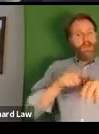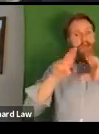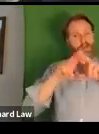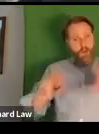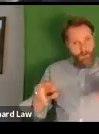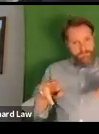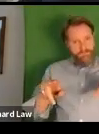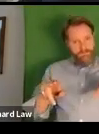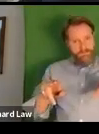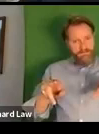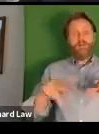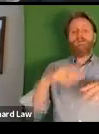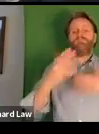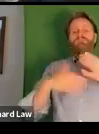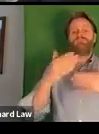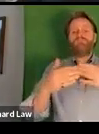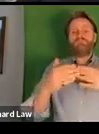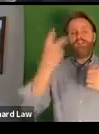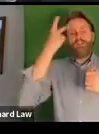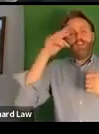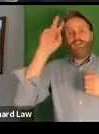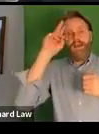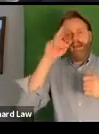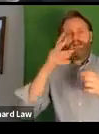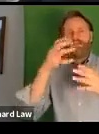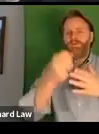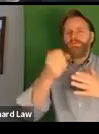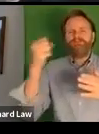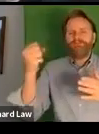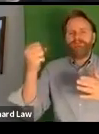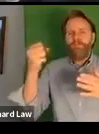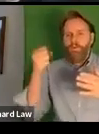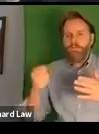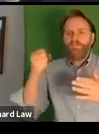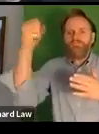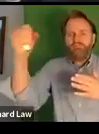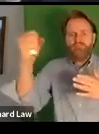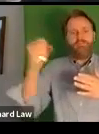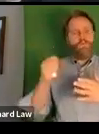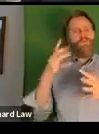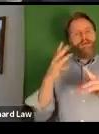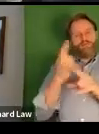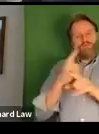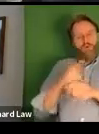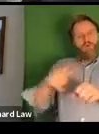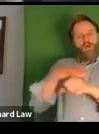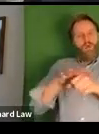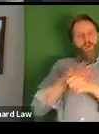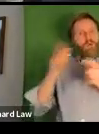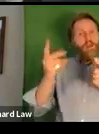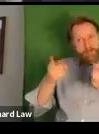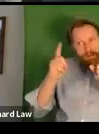those push that push their position on that. Okay that's great thanks James